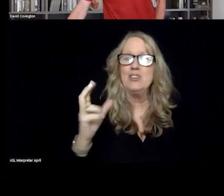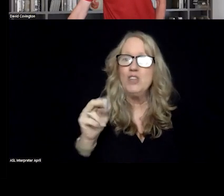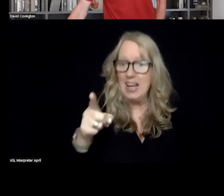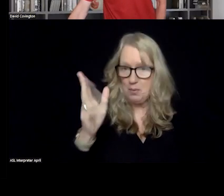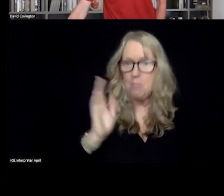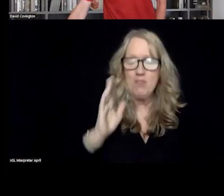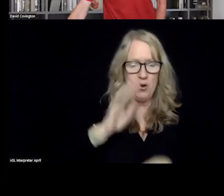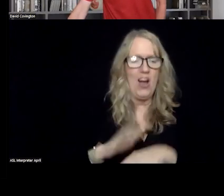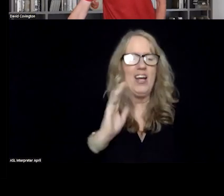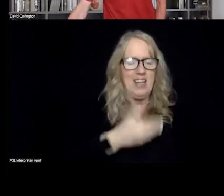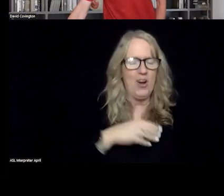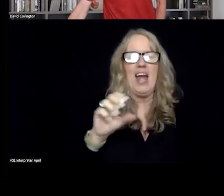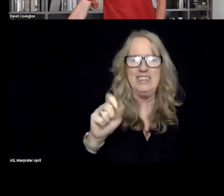JENN AND SABRINA HAVE BEEN ON THE SHOW BEFORE. WE HAVE HAD OVER